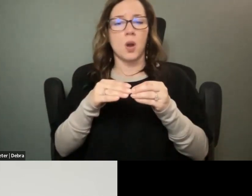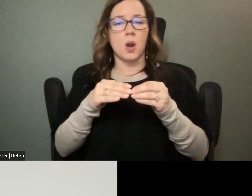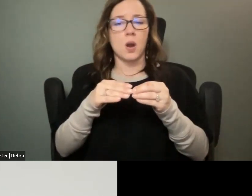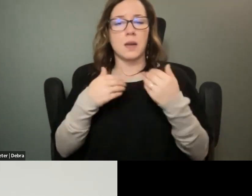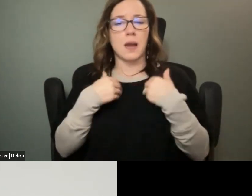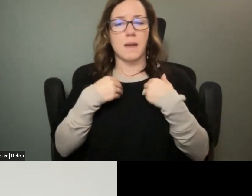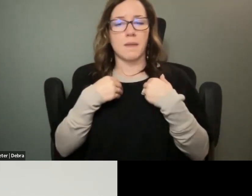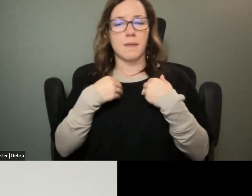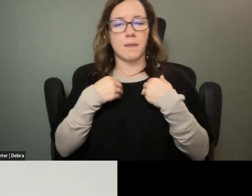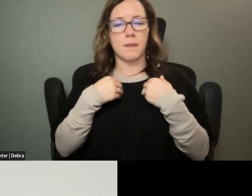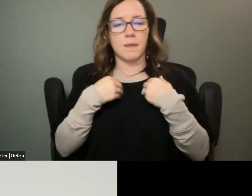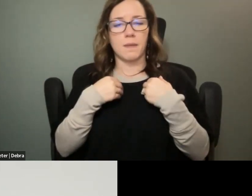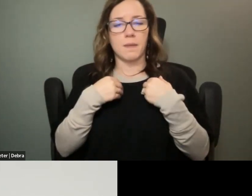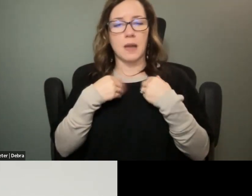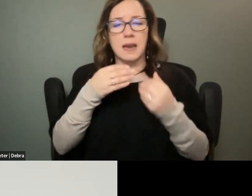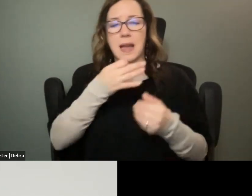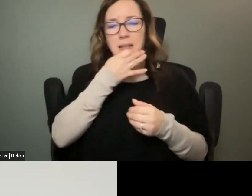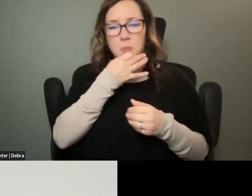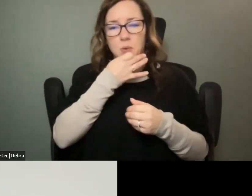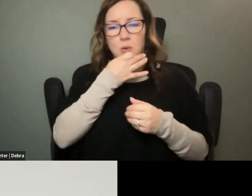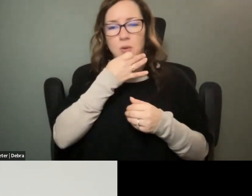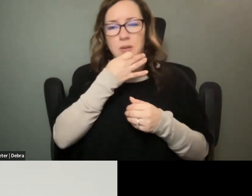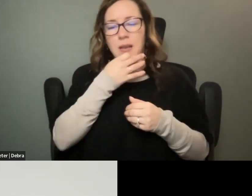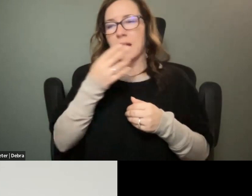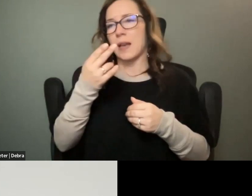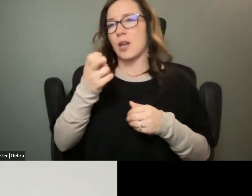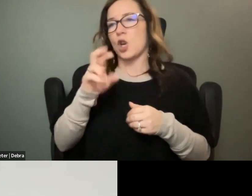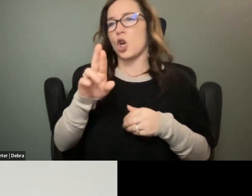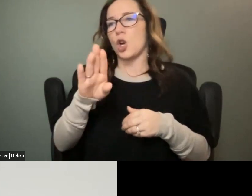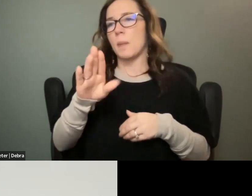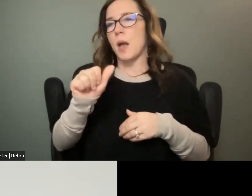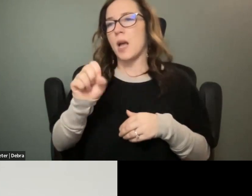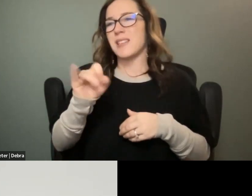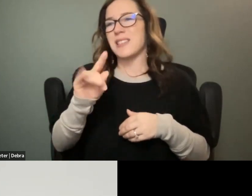nematodes and and herbicides that are